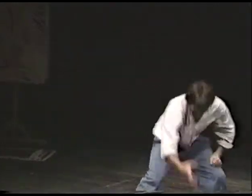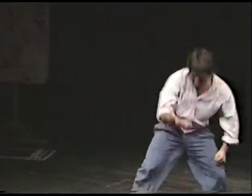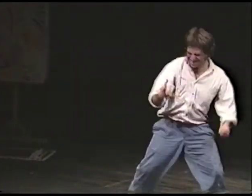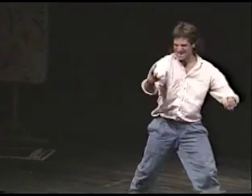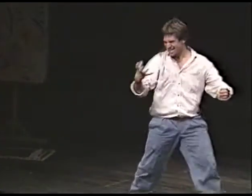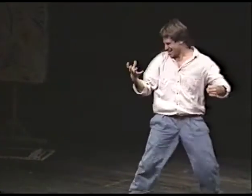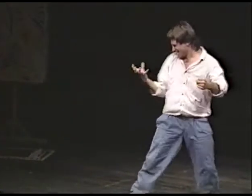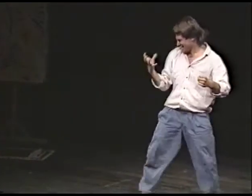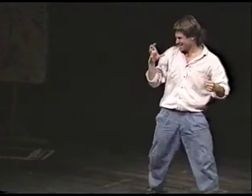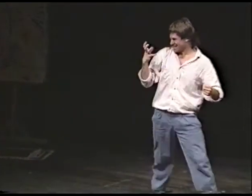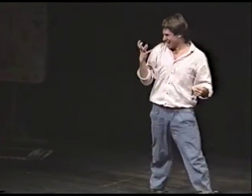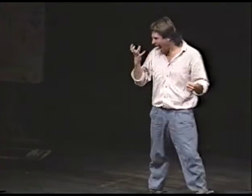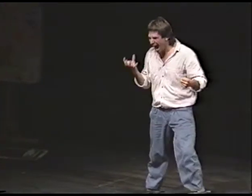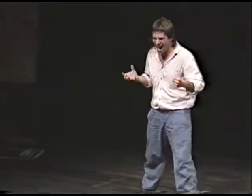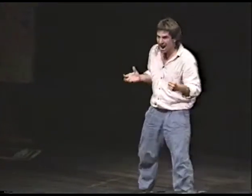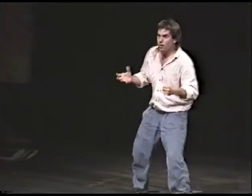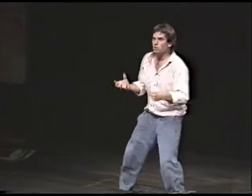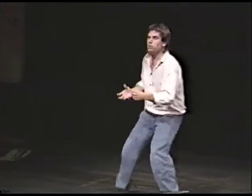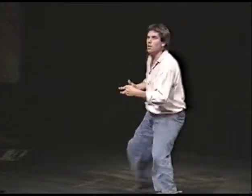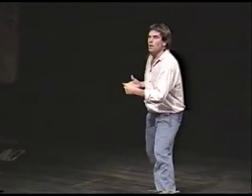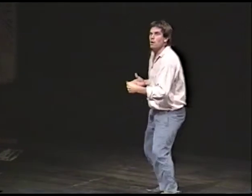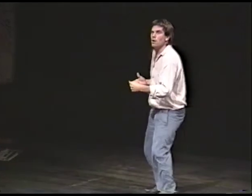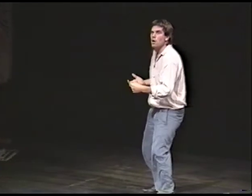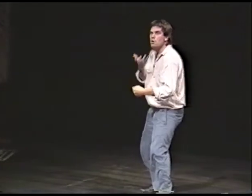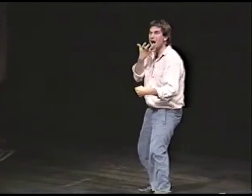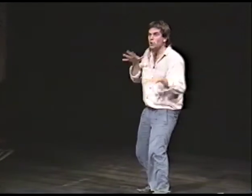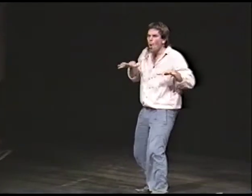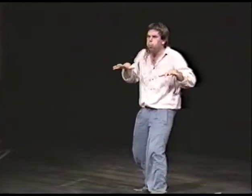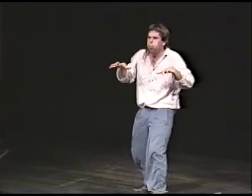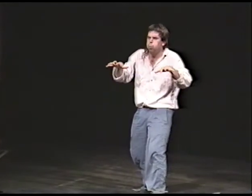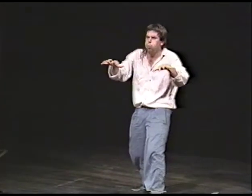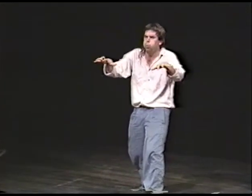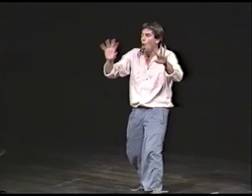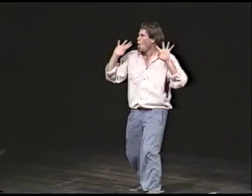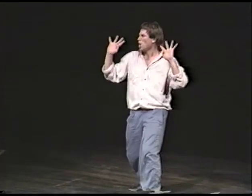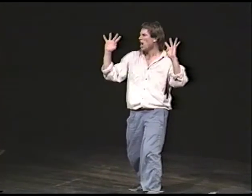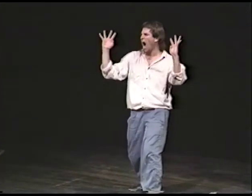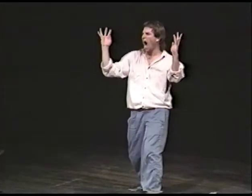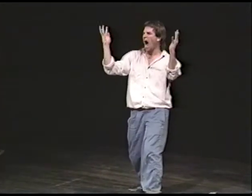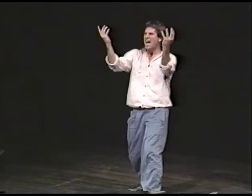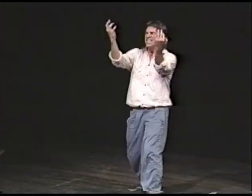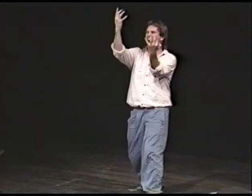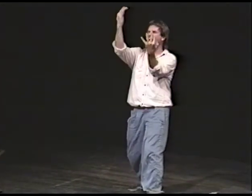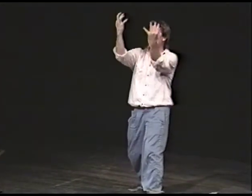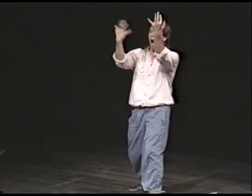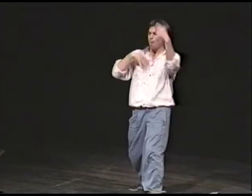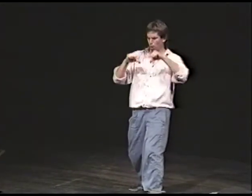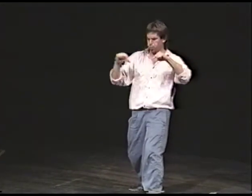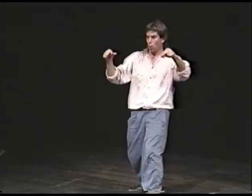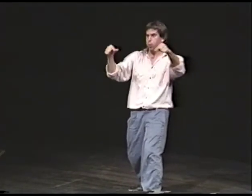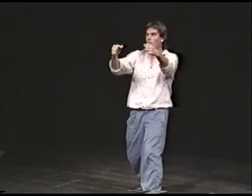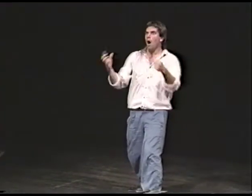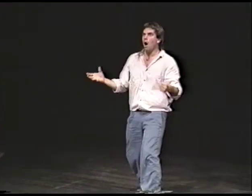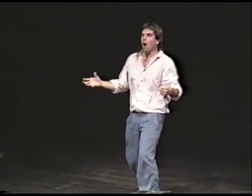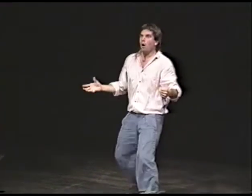As he picks up the ball, innocent eyes travel across grass to the cheering crowd